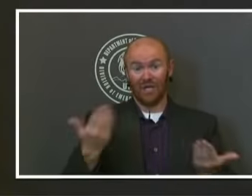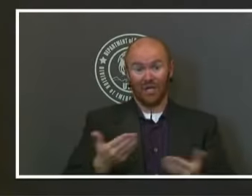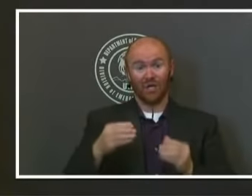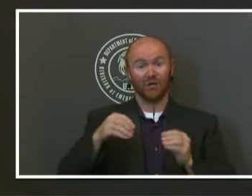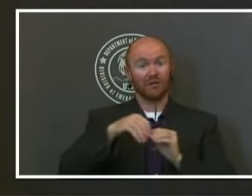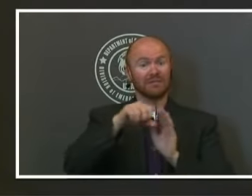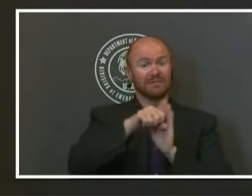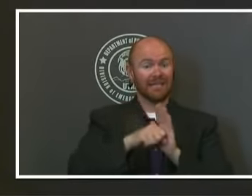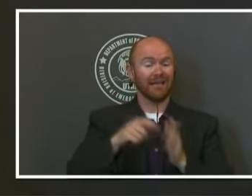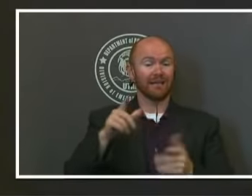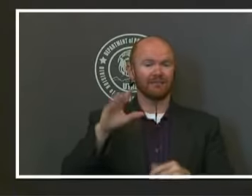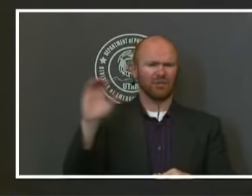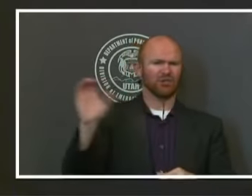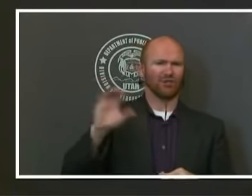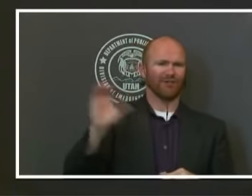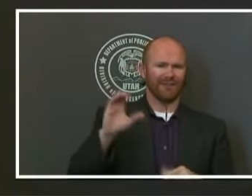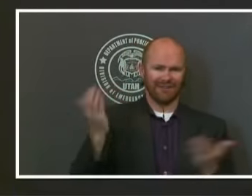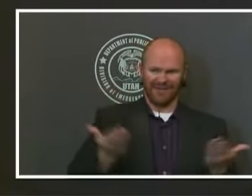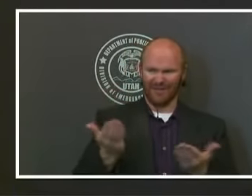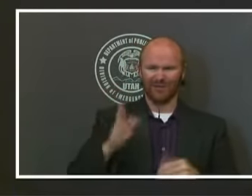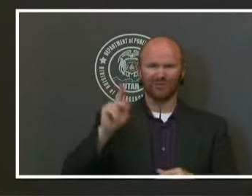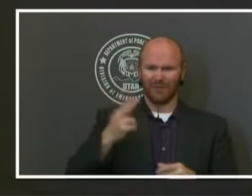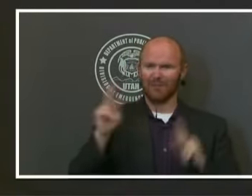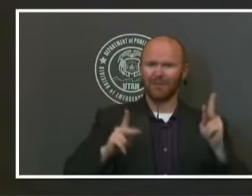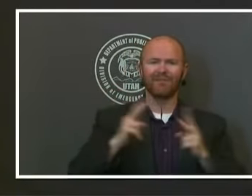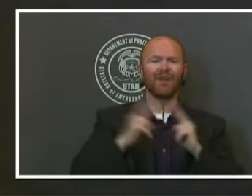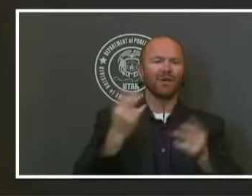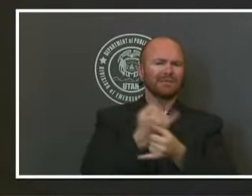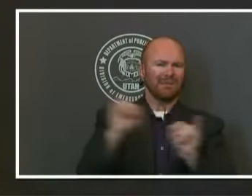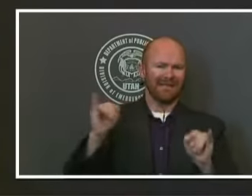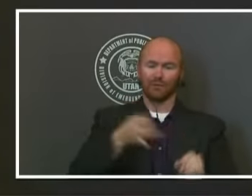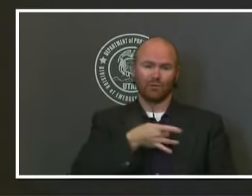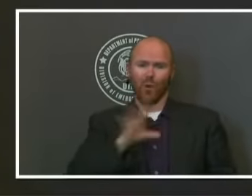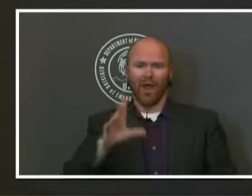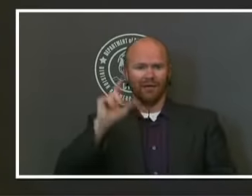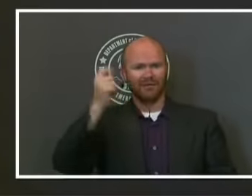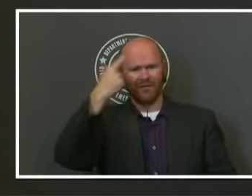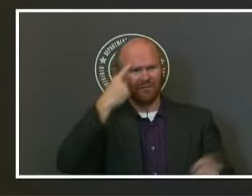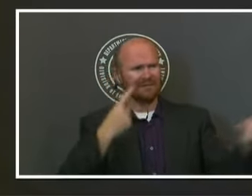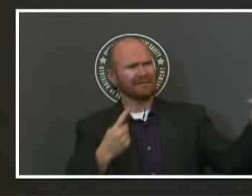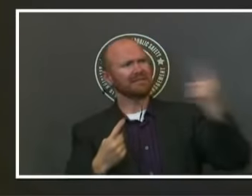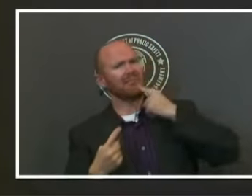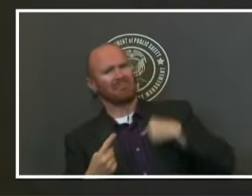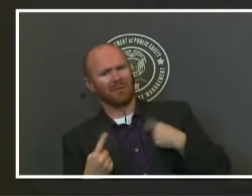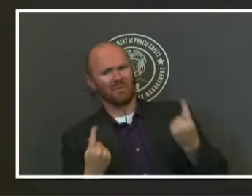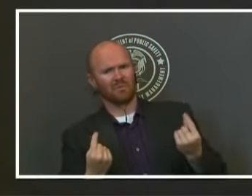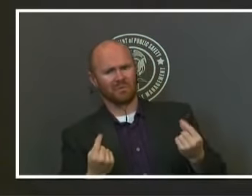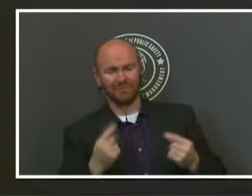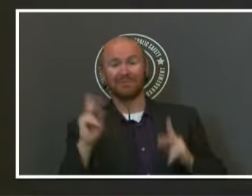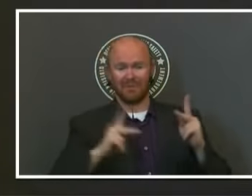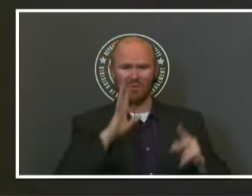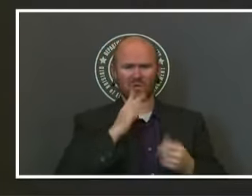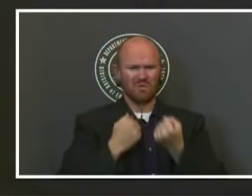like government telling them what to do we're pretty independent that regard we have